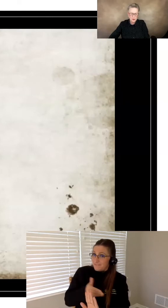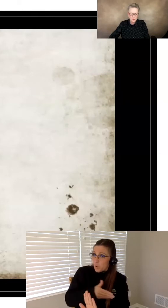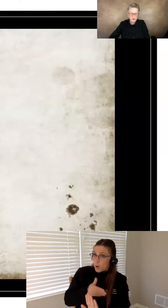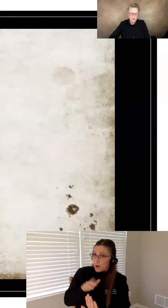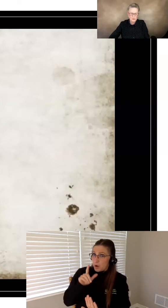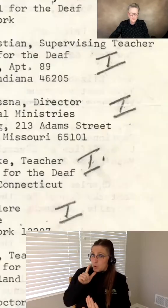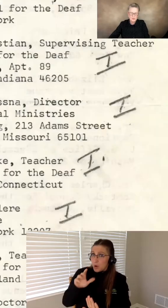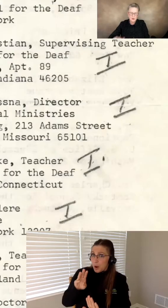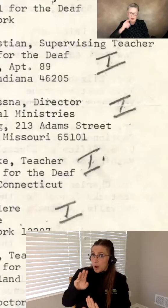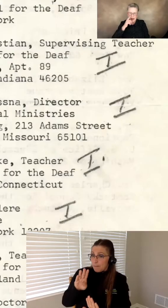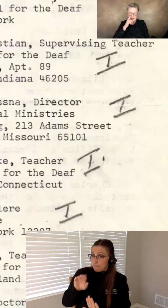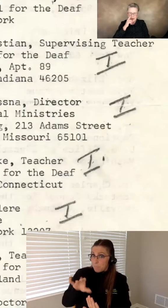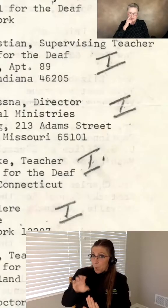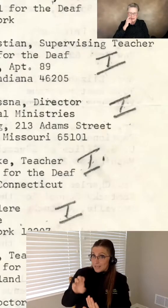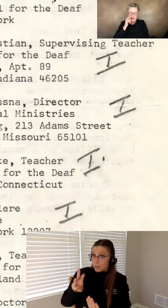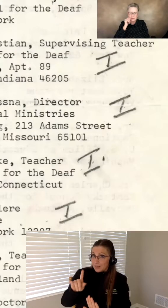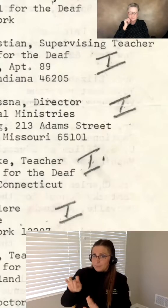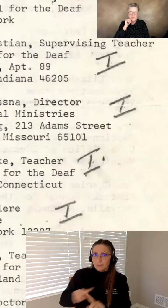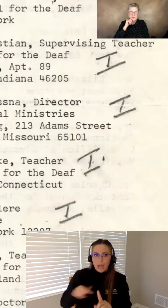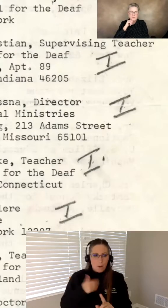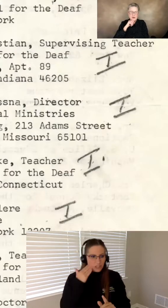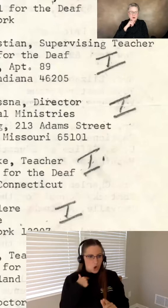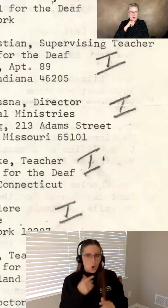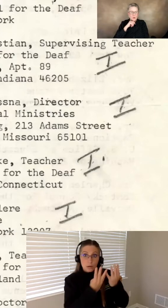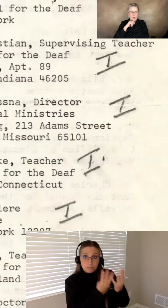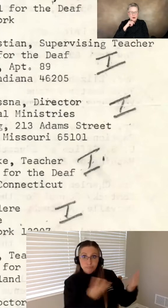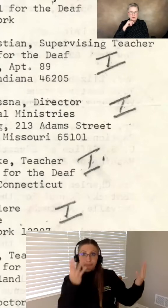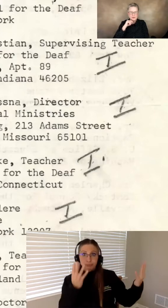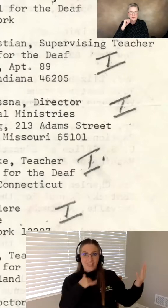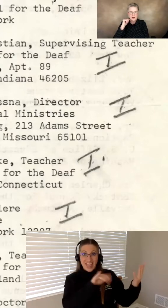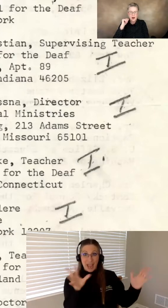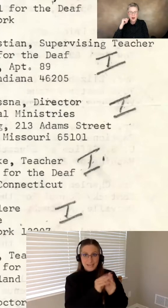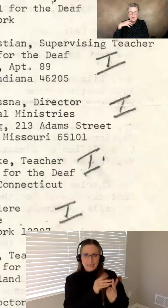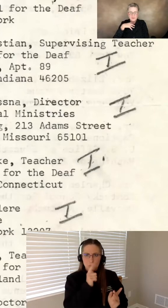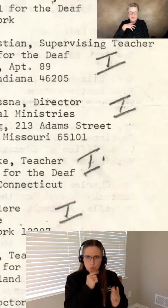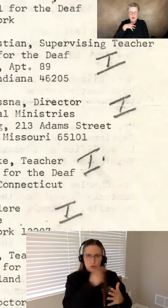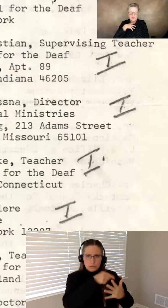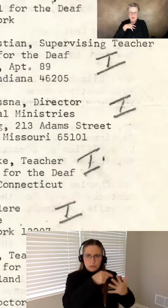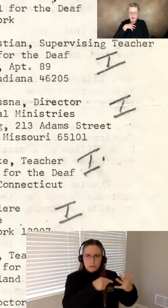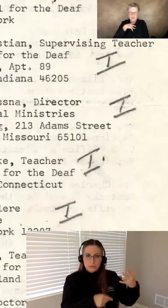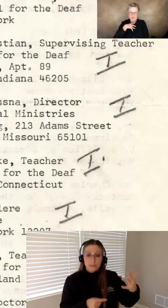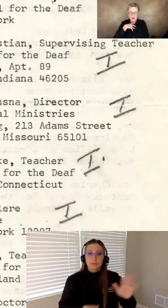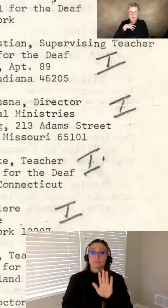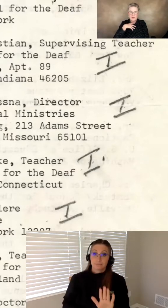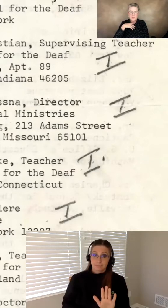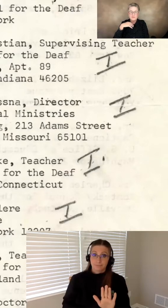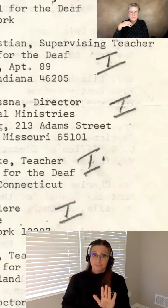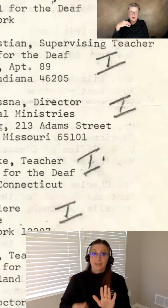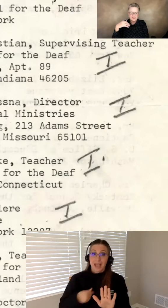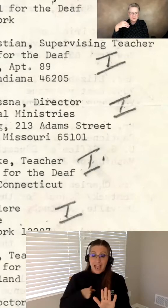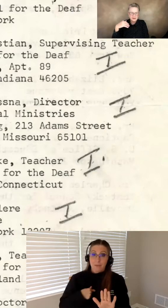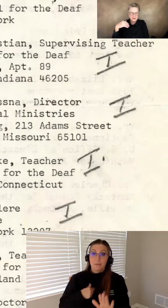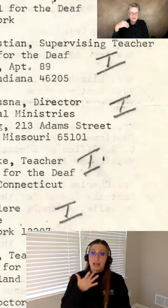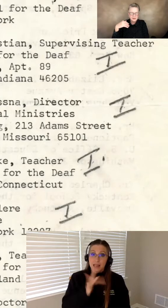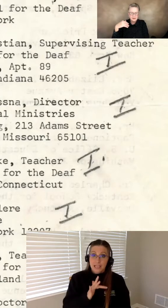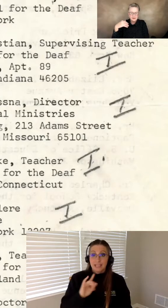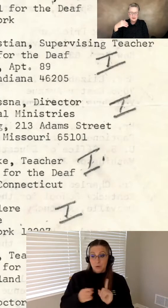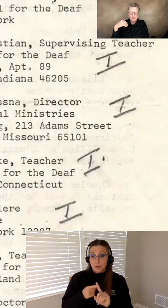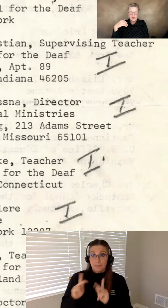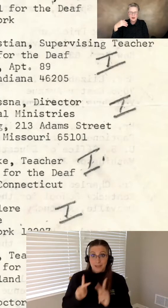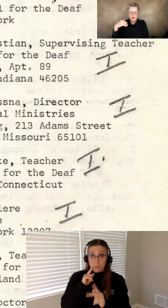were those people at that meeting, well, I have been lucky enough that when people find things or